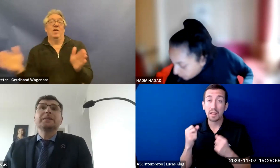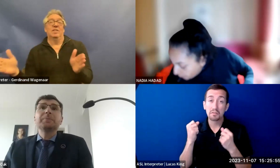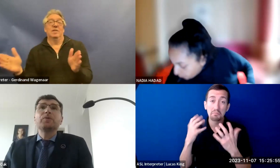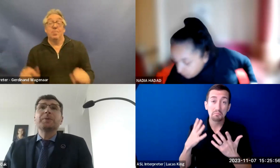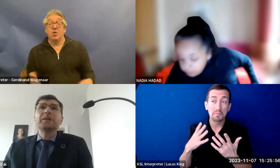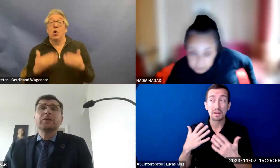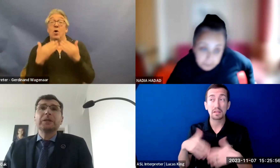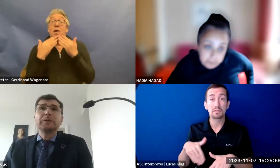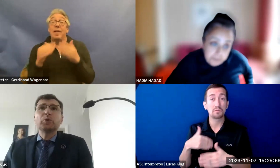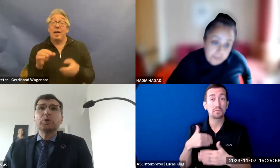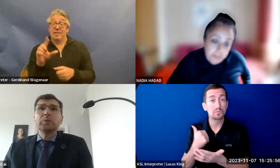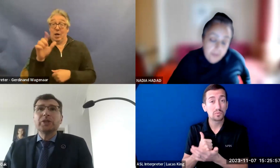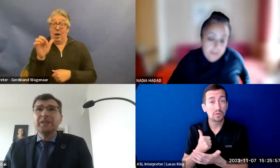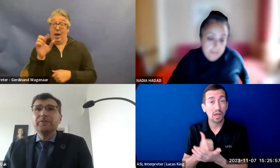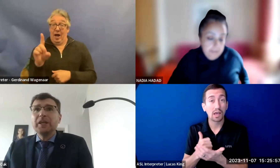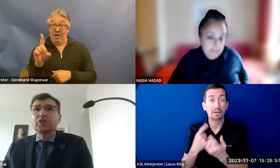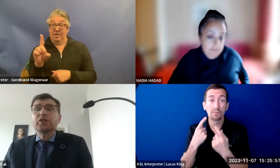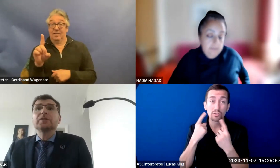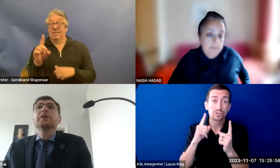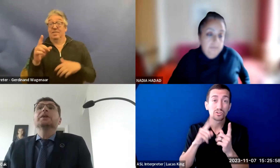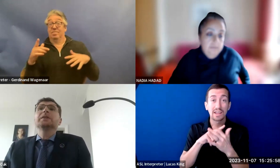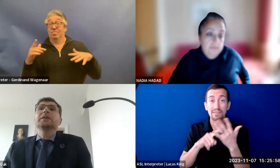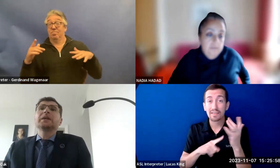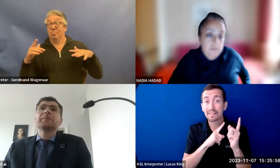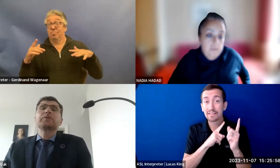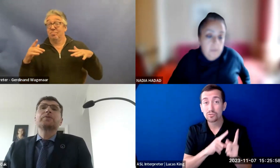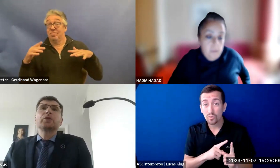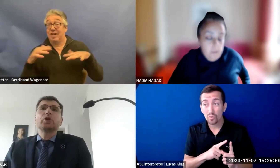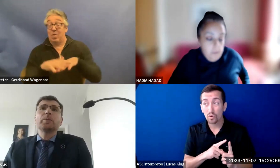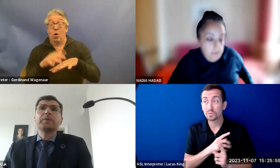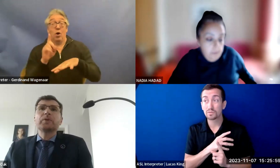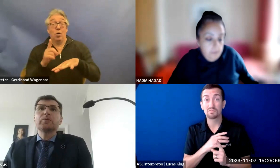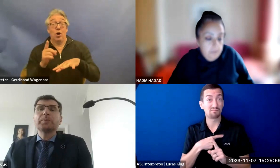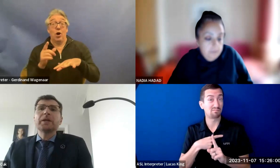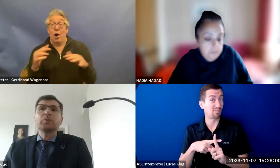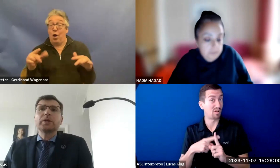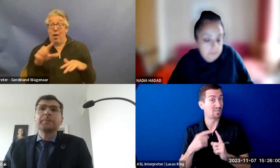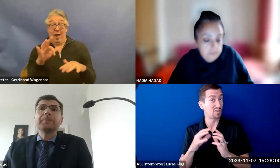and simply from the motivation that comes from our network.